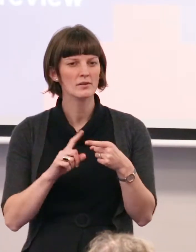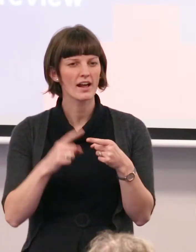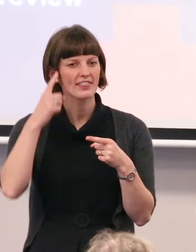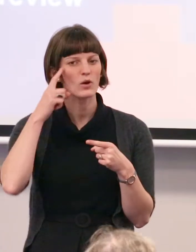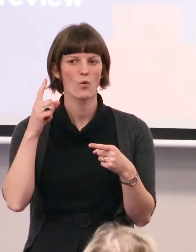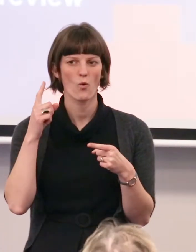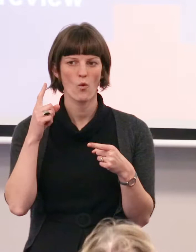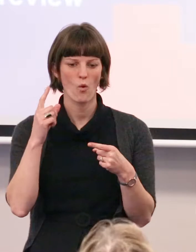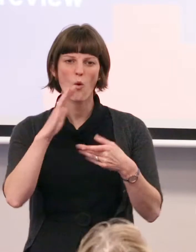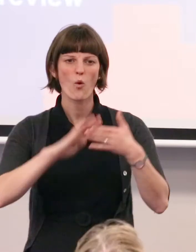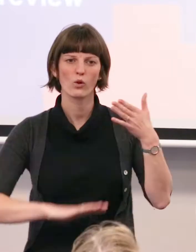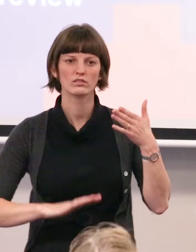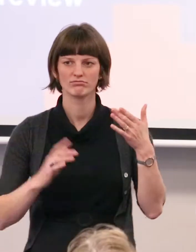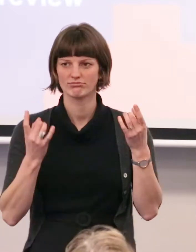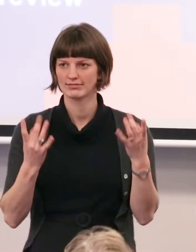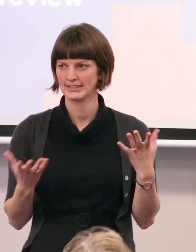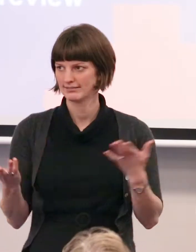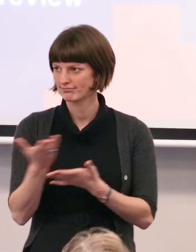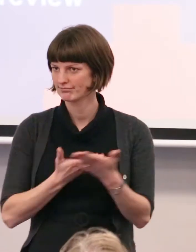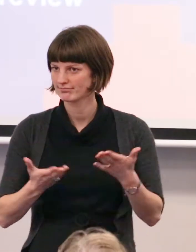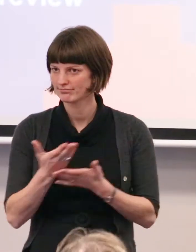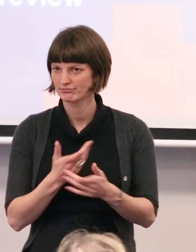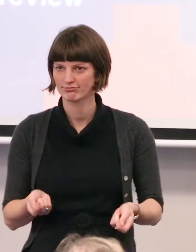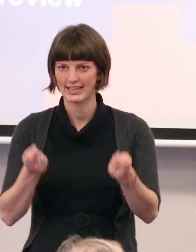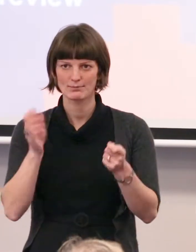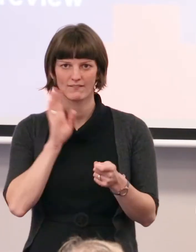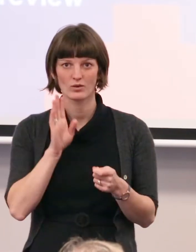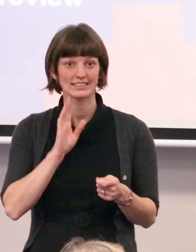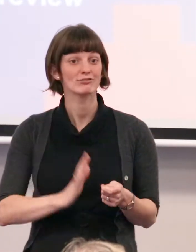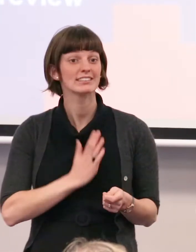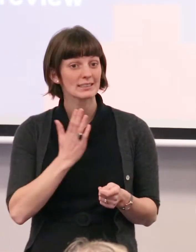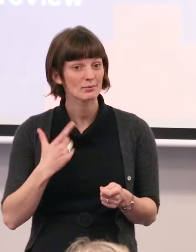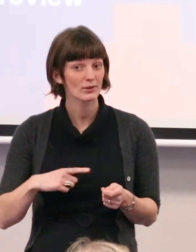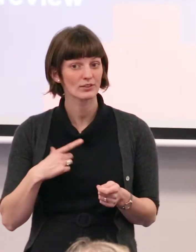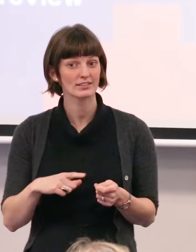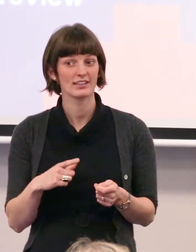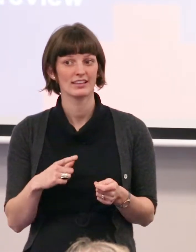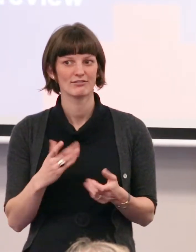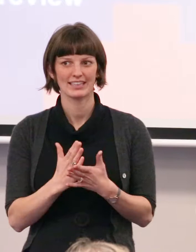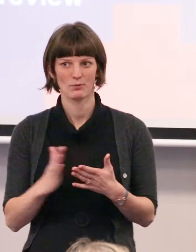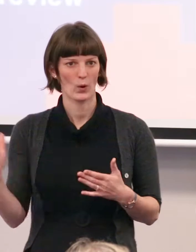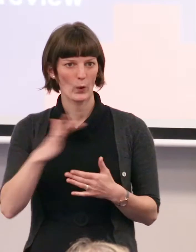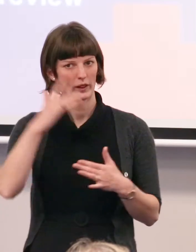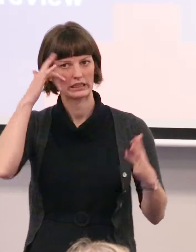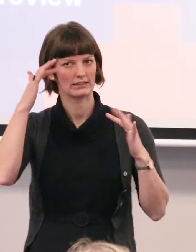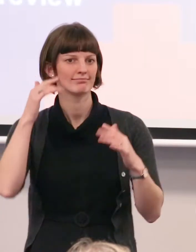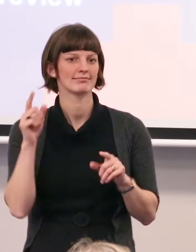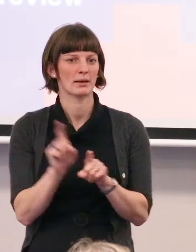actually been alluded to in the conversations earlier which I, which I think is really interesting because really we're all thinking the same thing.